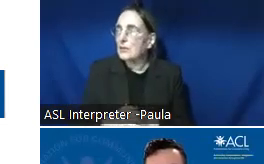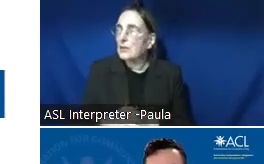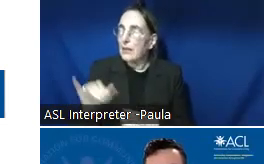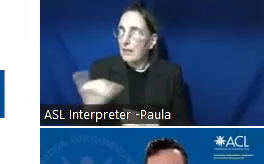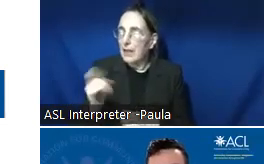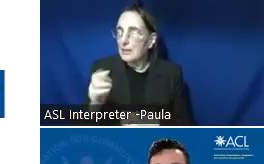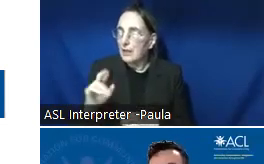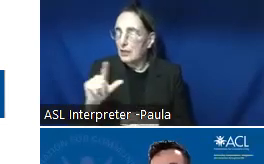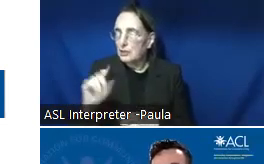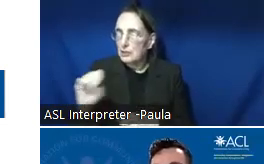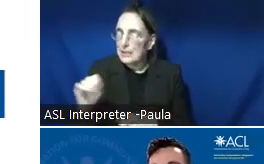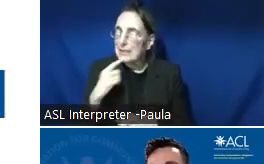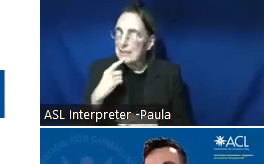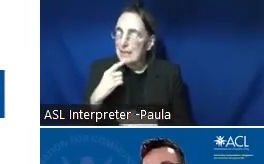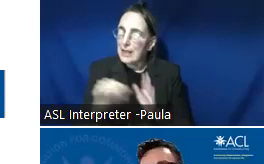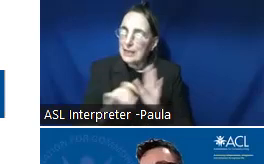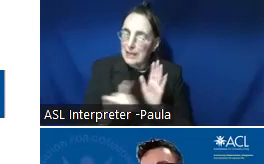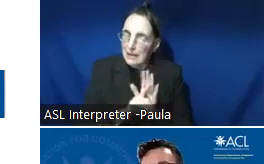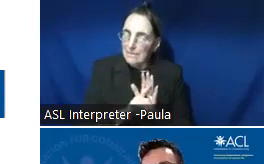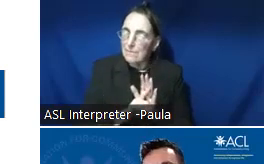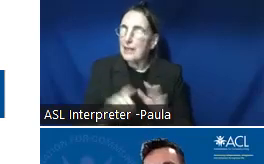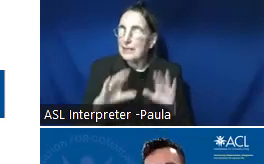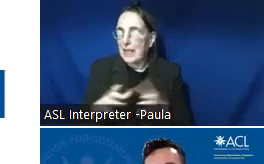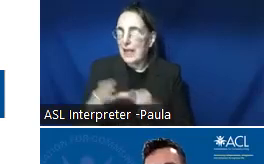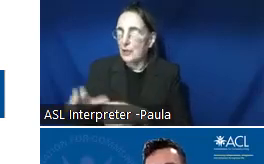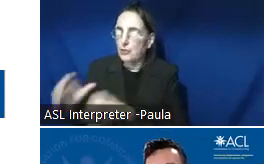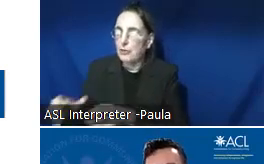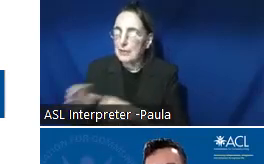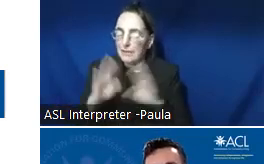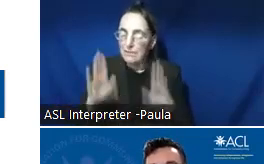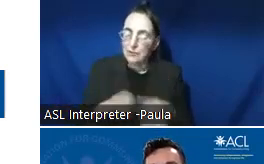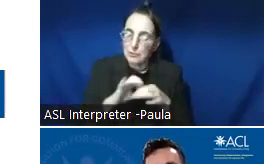a little bit earlier, identifies the following categories of housing related activities and supports described in the